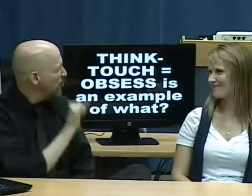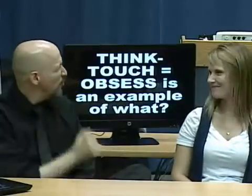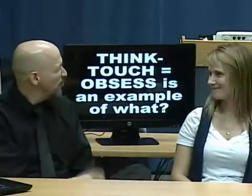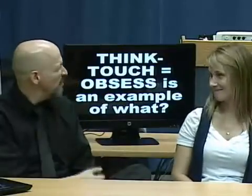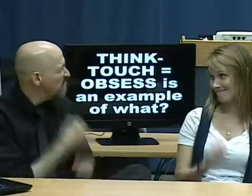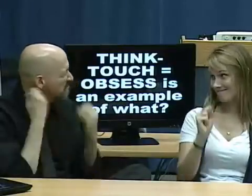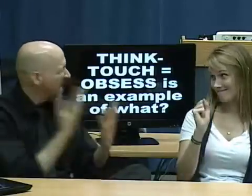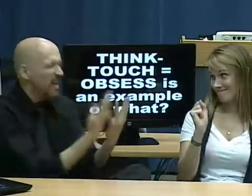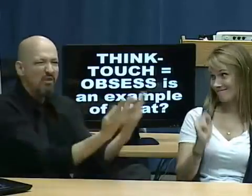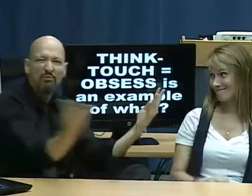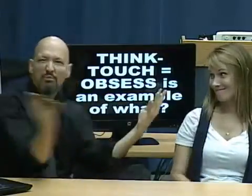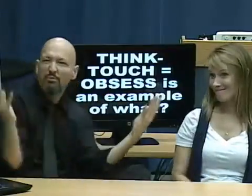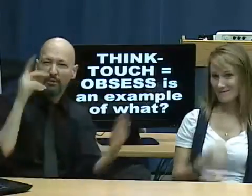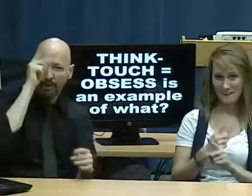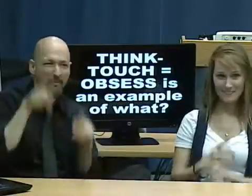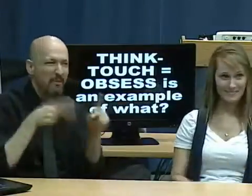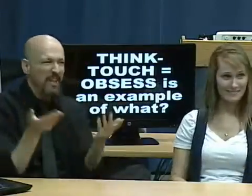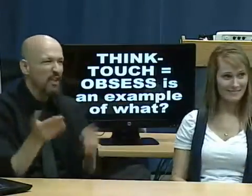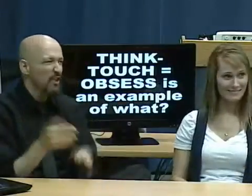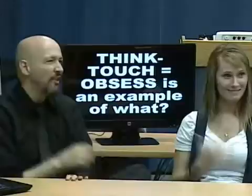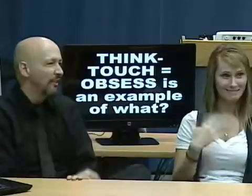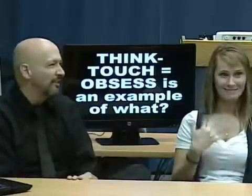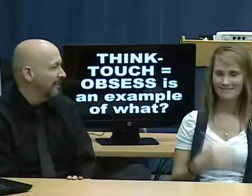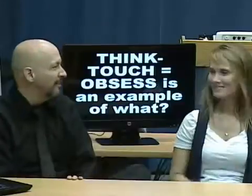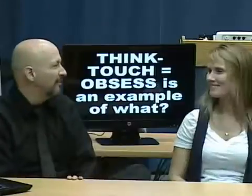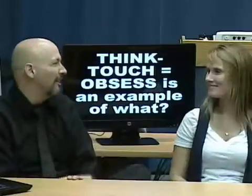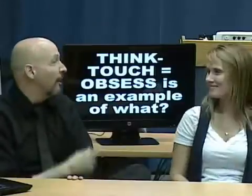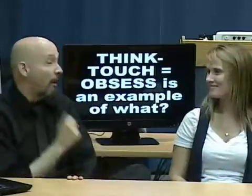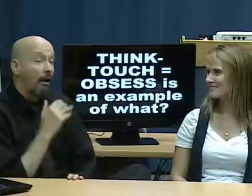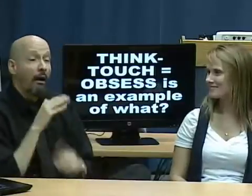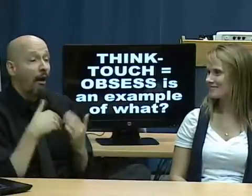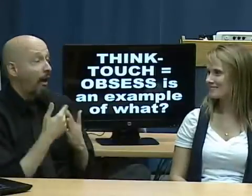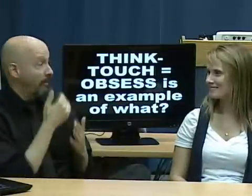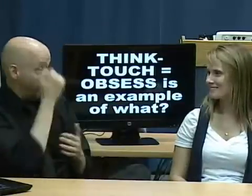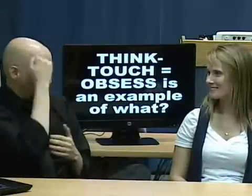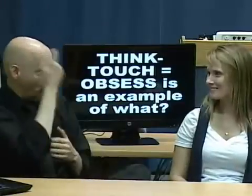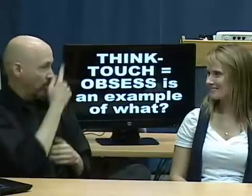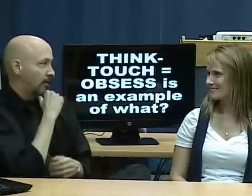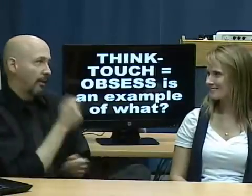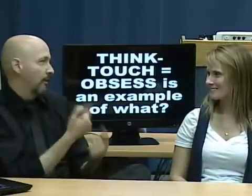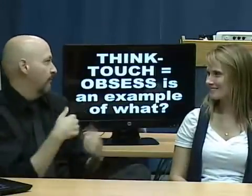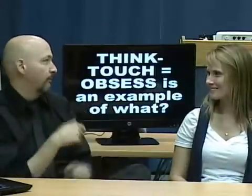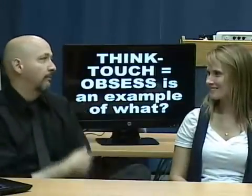She's smart. We're surrounded by smart people here. None of the dumb ones came today.